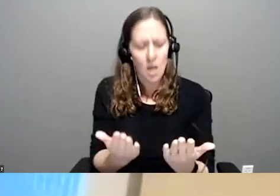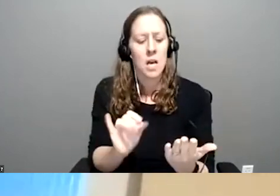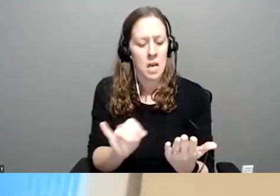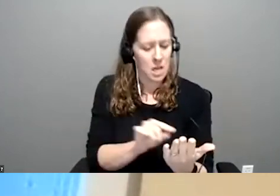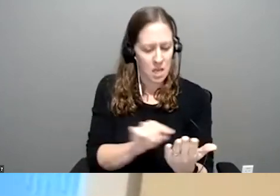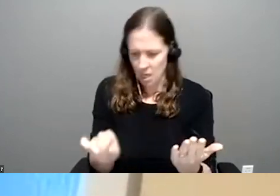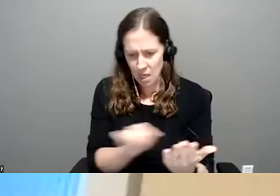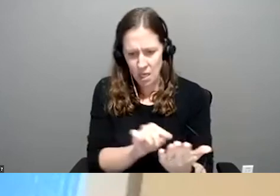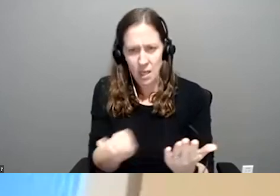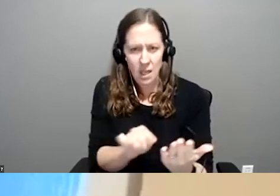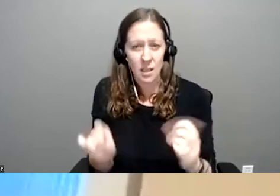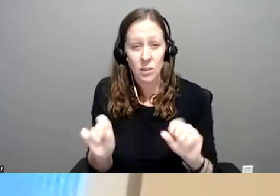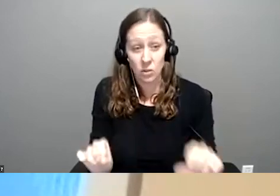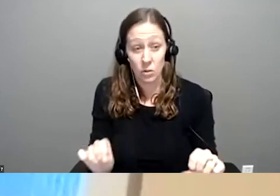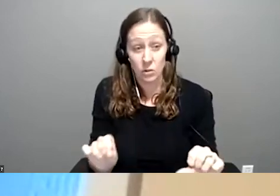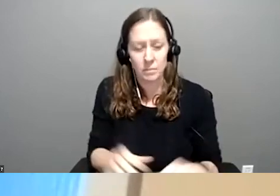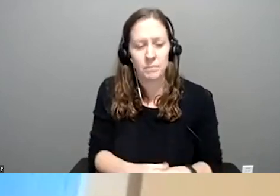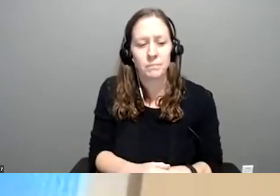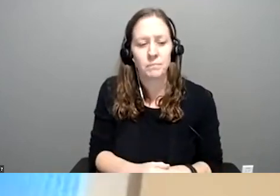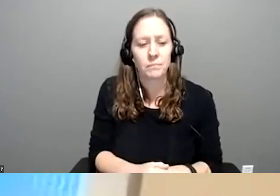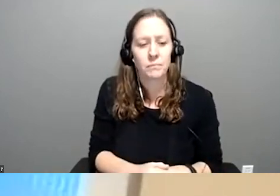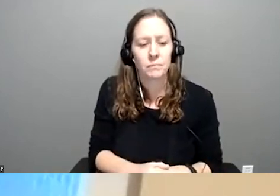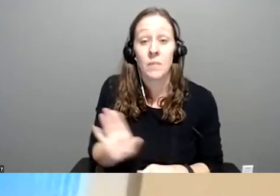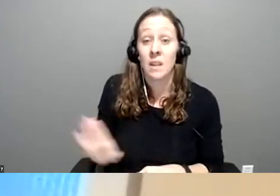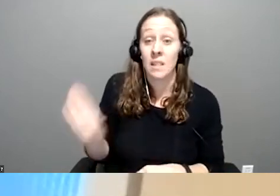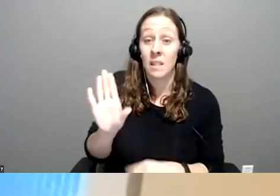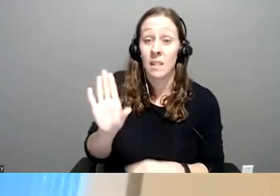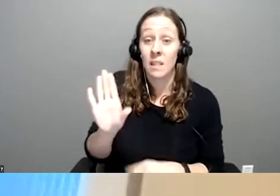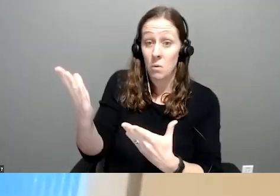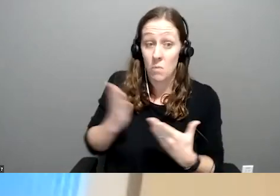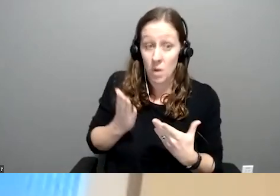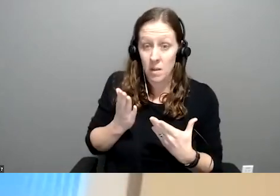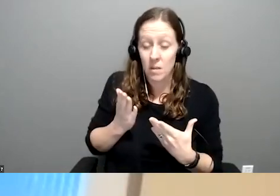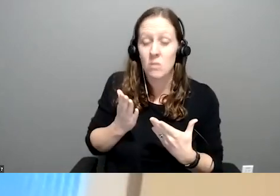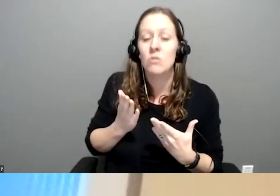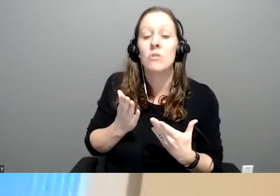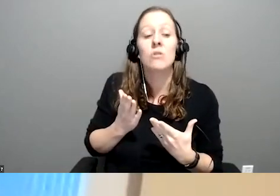And through these recommendations, there was definitely transformative change that